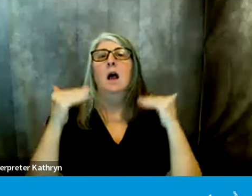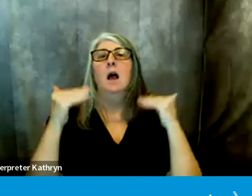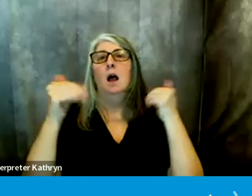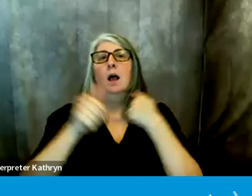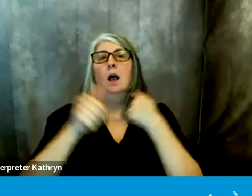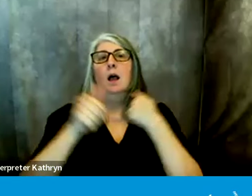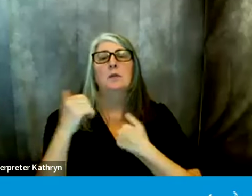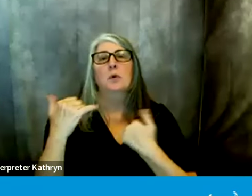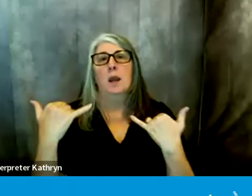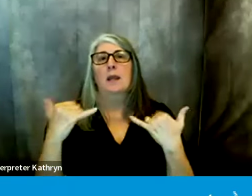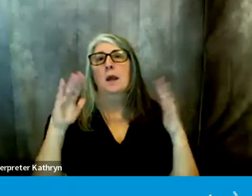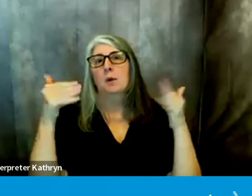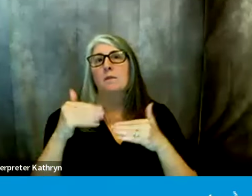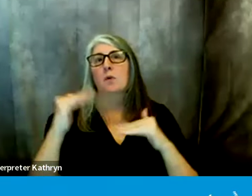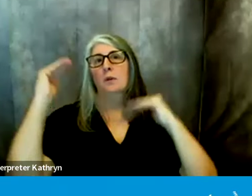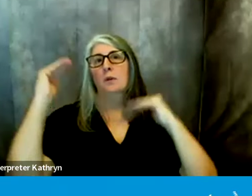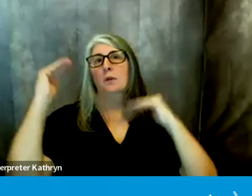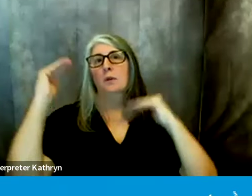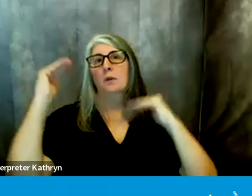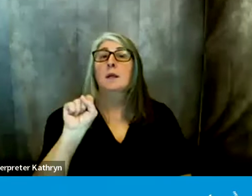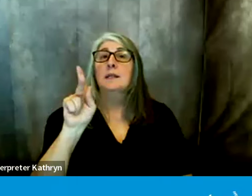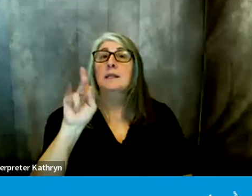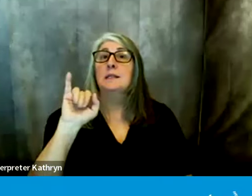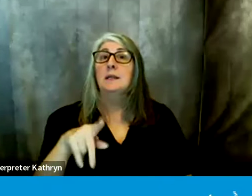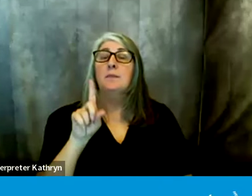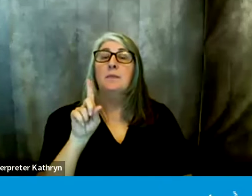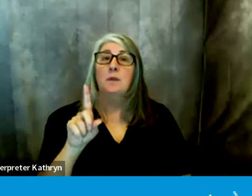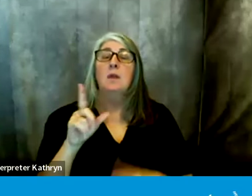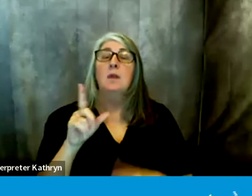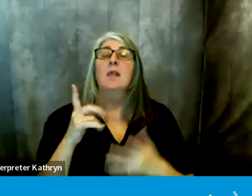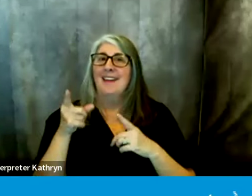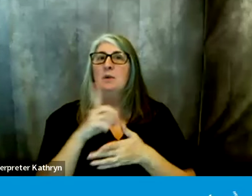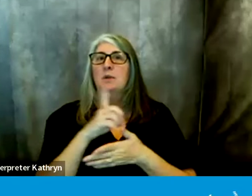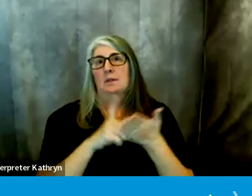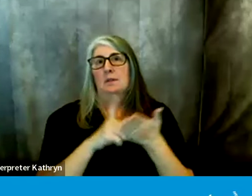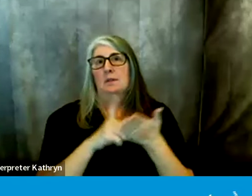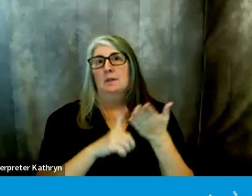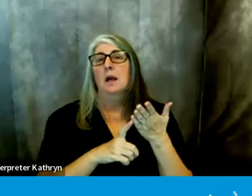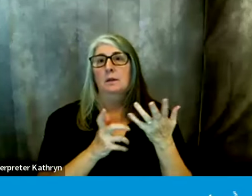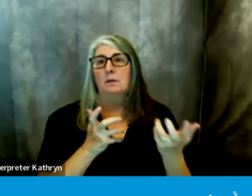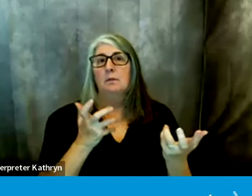The SCiP device, on the other hand, is designed and has all the required features, safety features included,